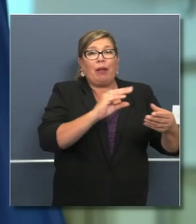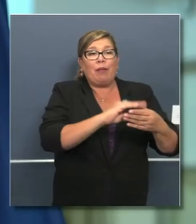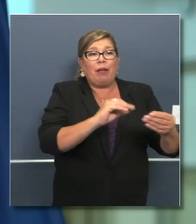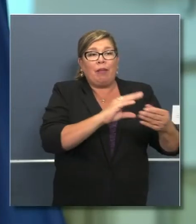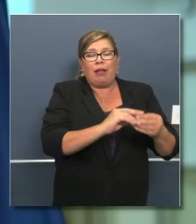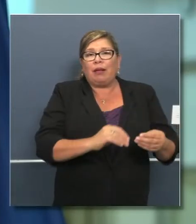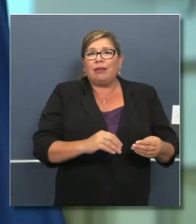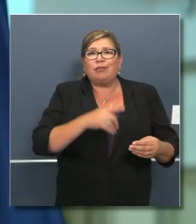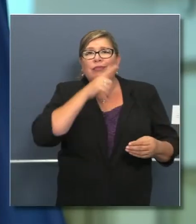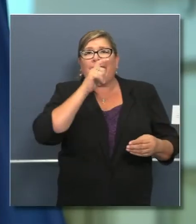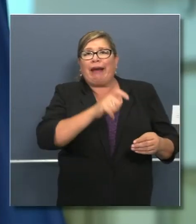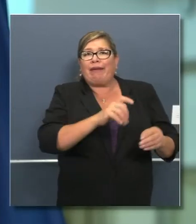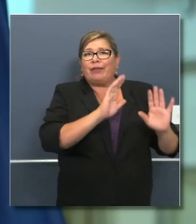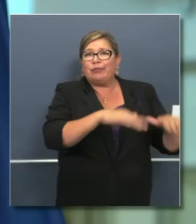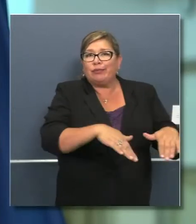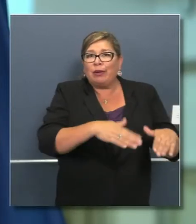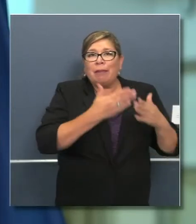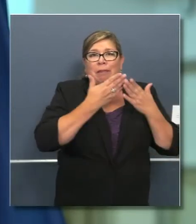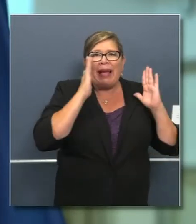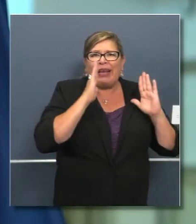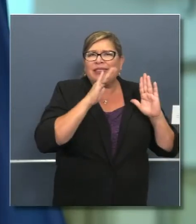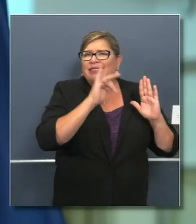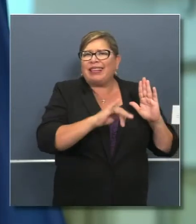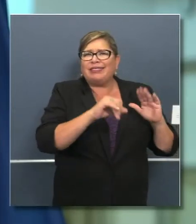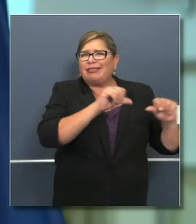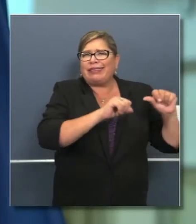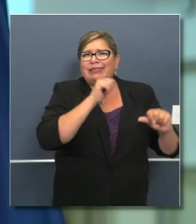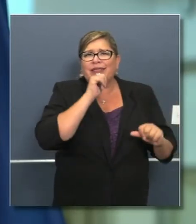something if you don't want to wear a mask you find someone that can tell you they don't work